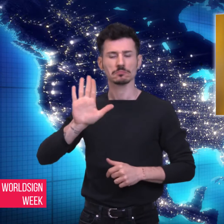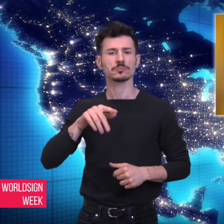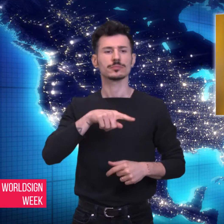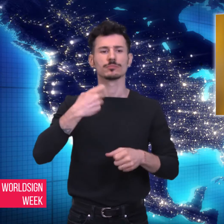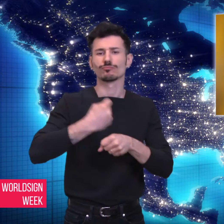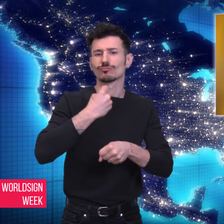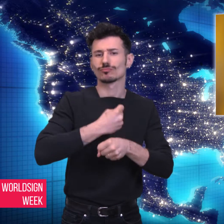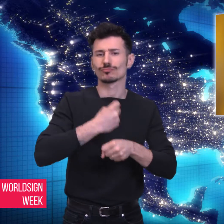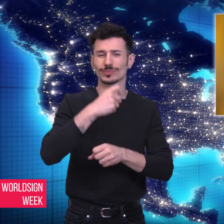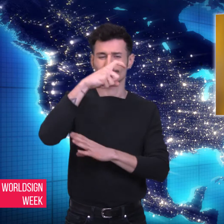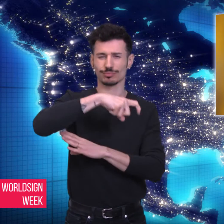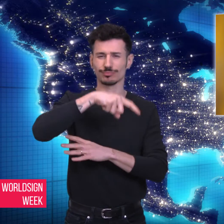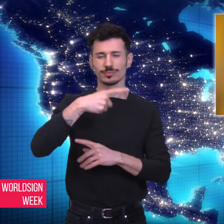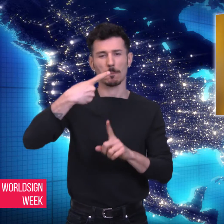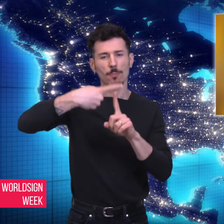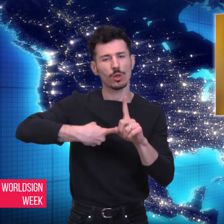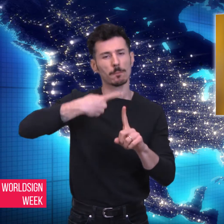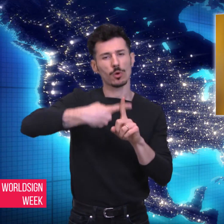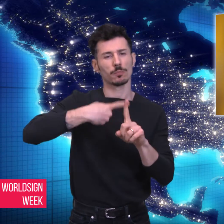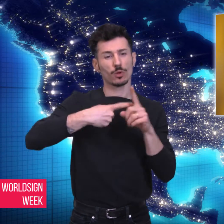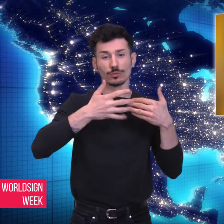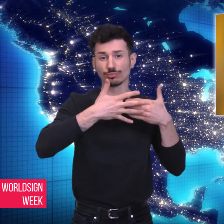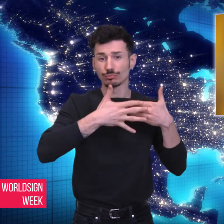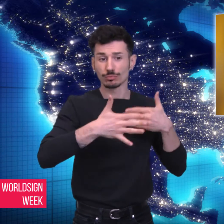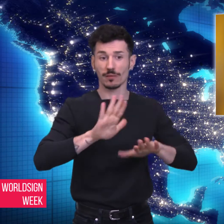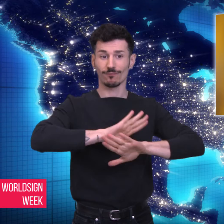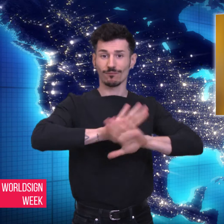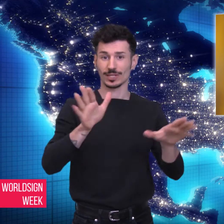months-long shift on the oil rig ends in few months.